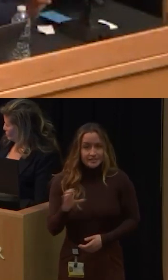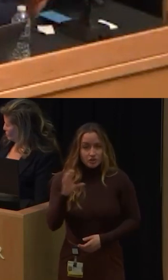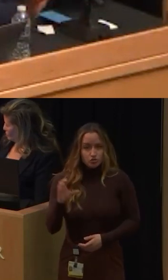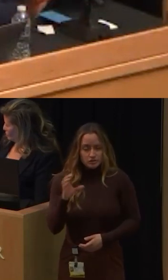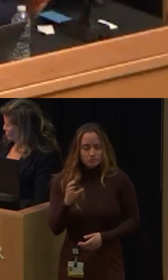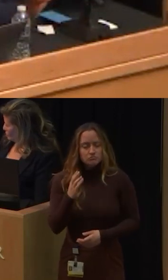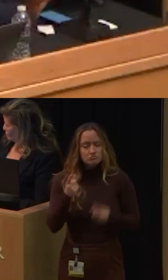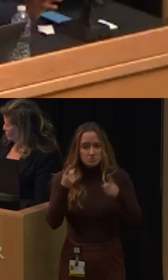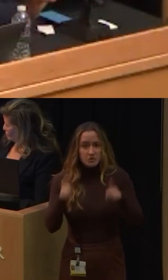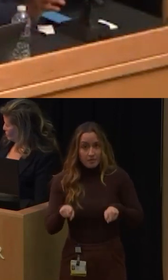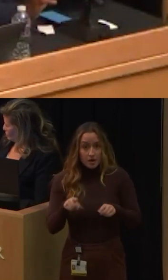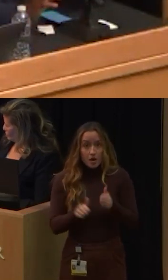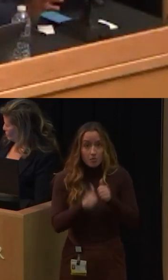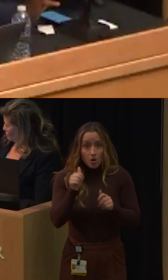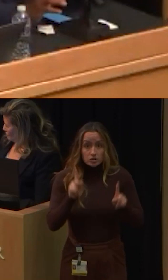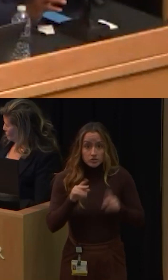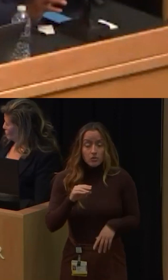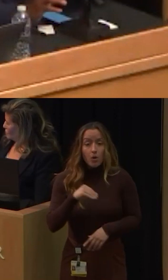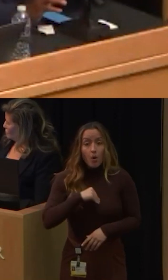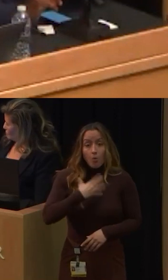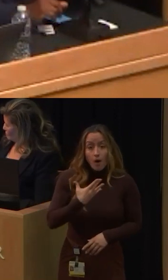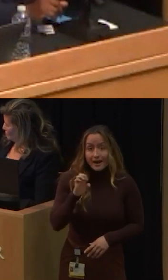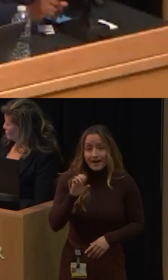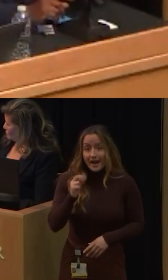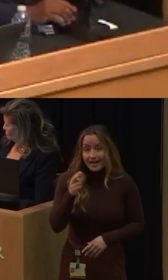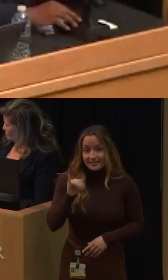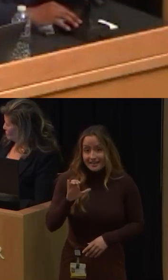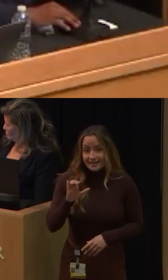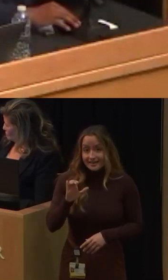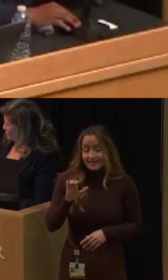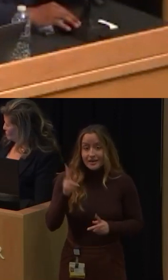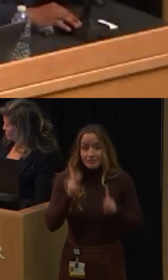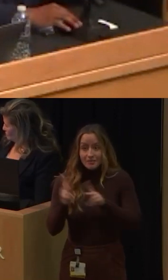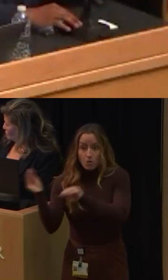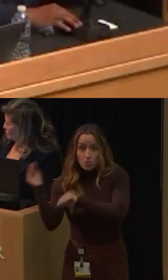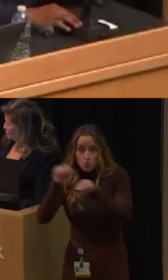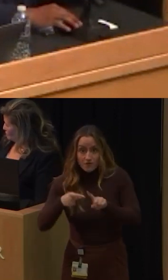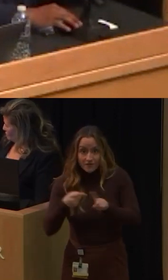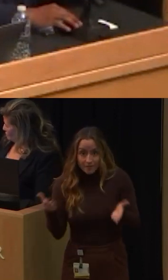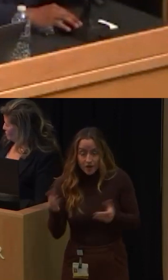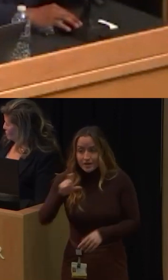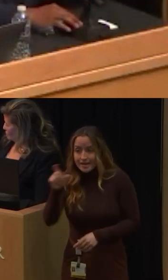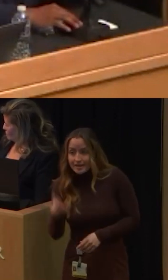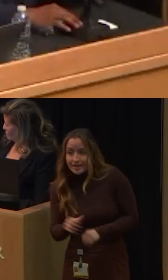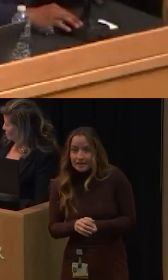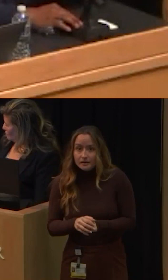that had been white ethnic immigrants to this country: Ireland, Italy, et cetera,